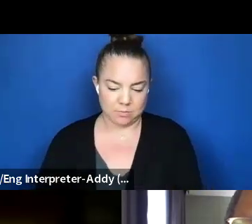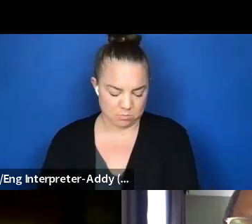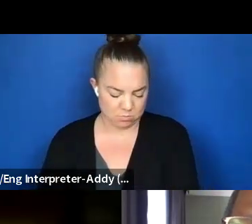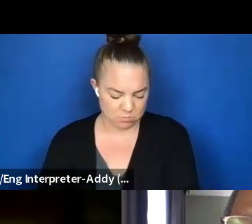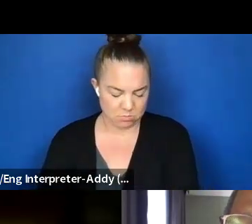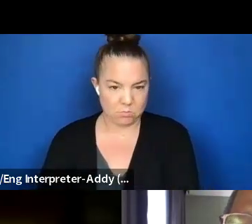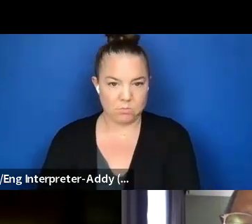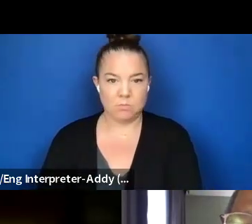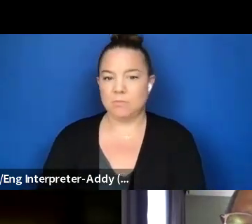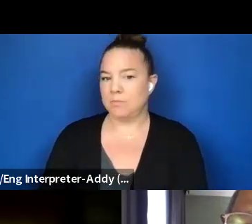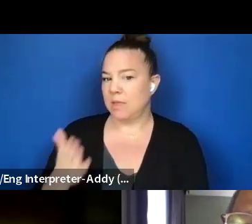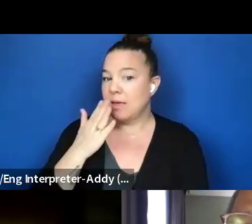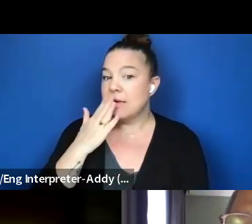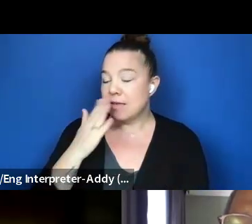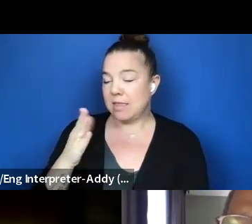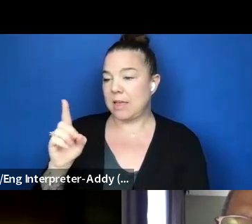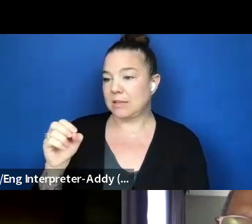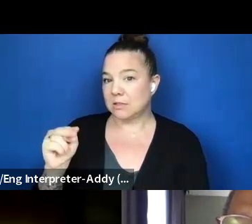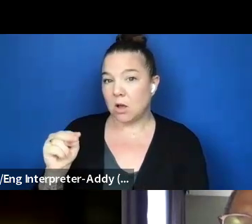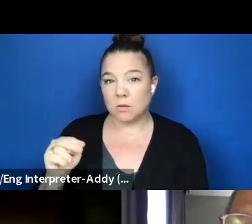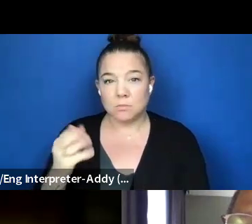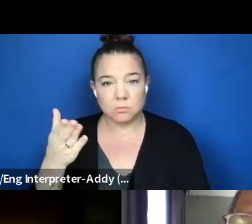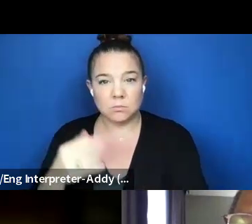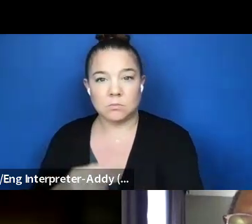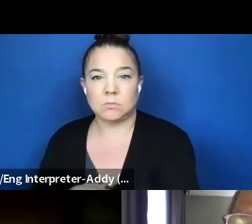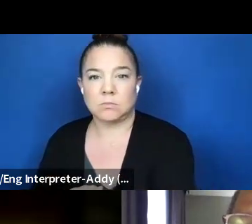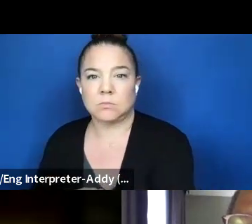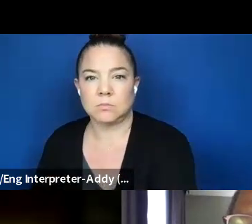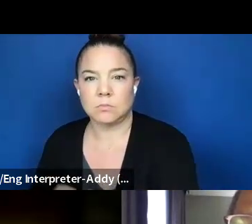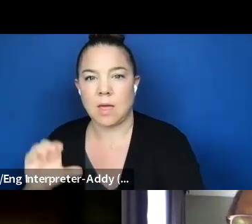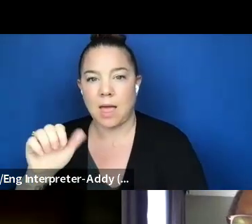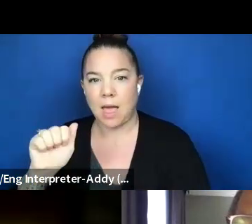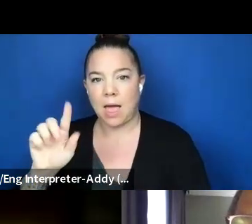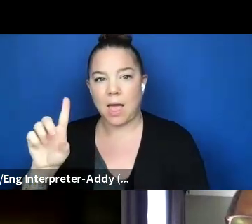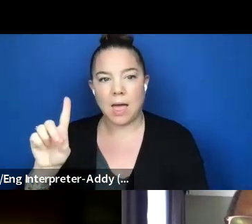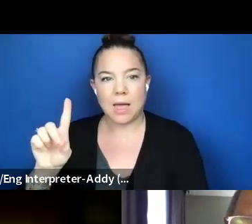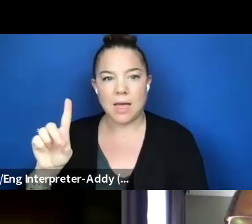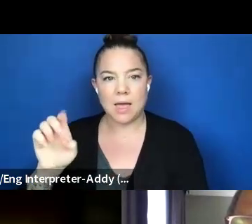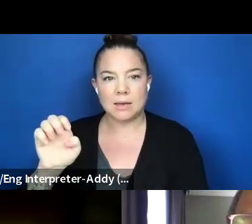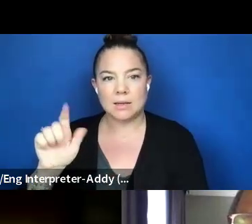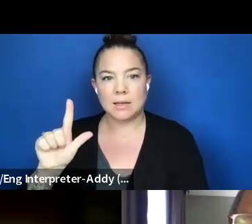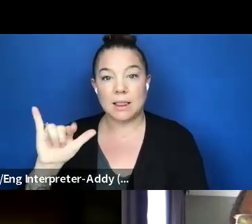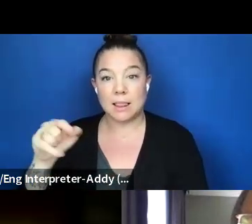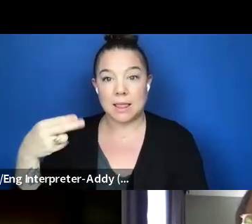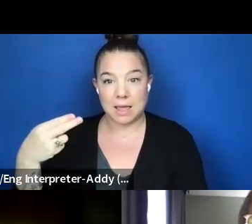Elissa w/ APRIL: Thanks. Don, yeah. Go ahead. Adelaide. Adeleigh Belyeu: So Adeleigh Belyeu: Don is absolutely correct.